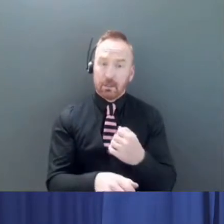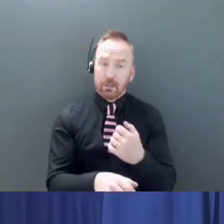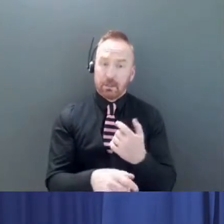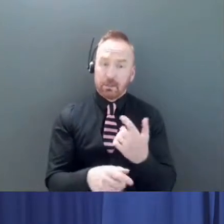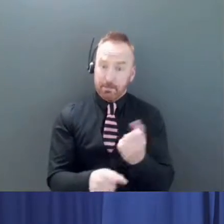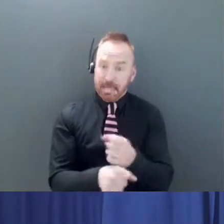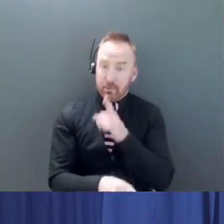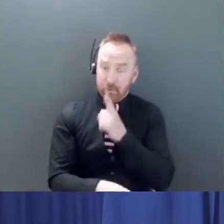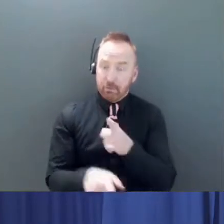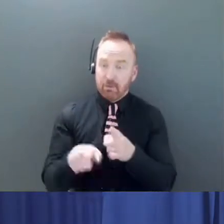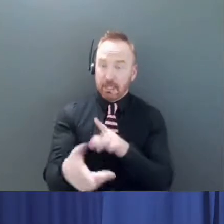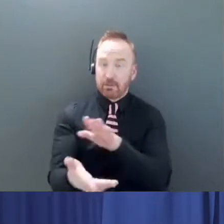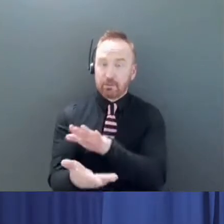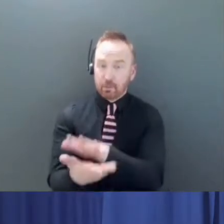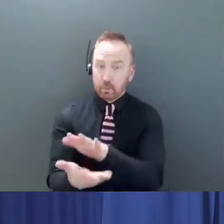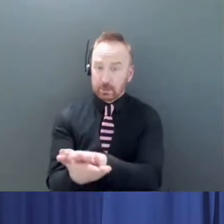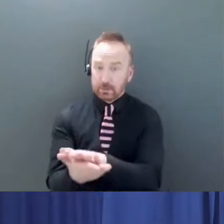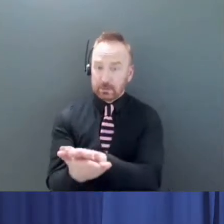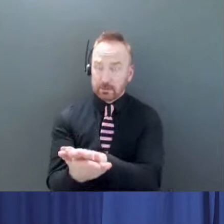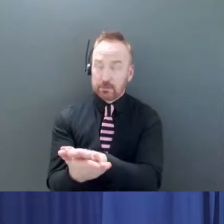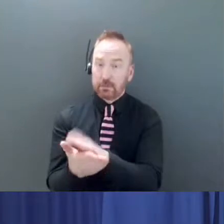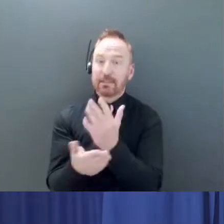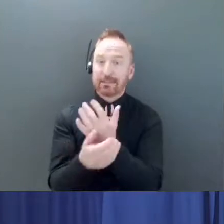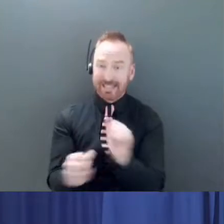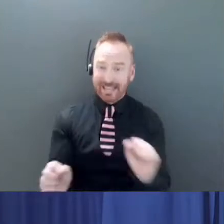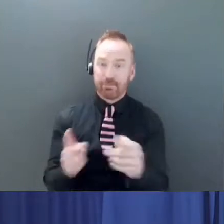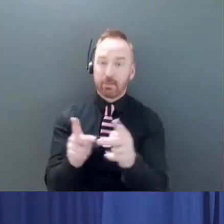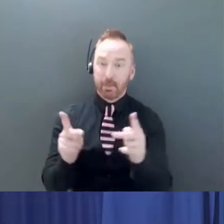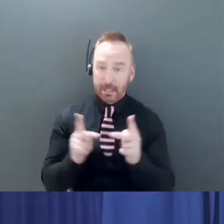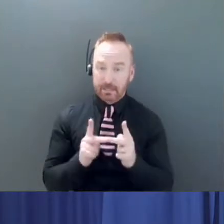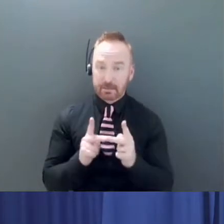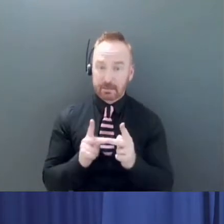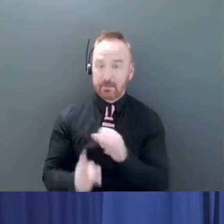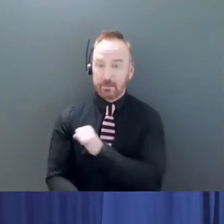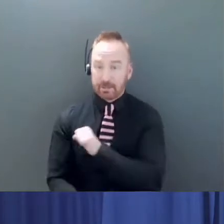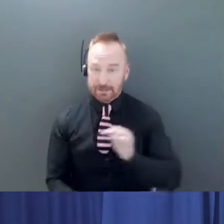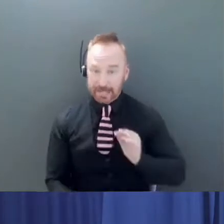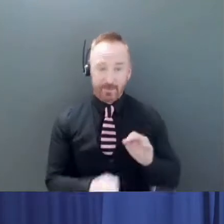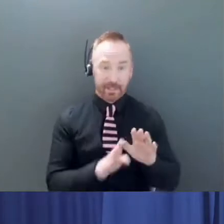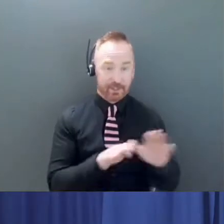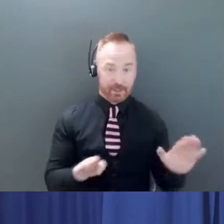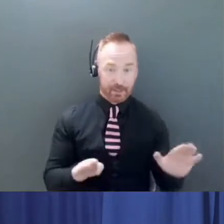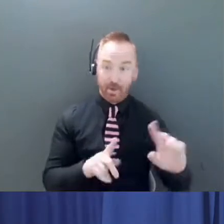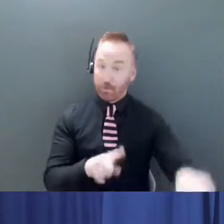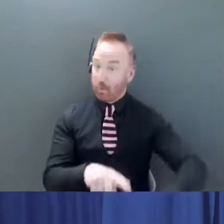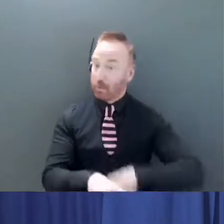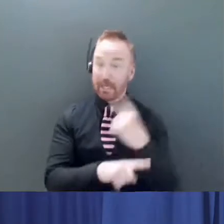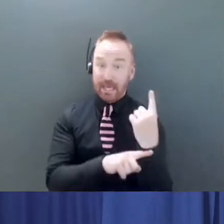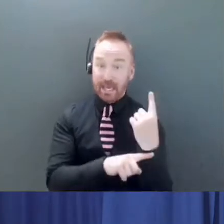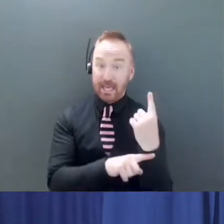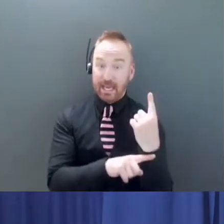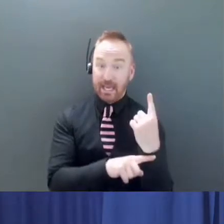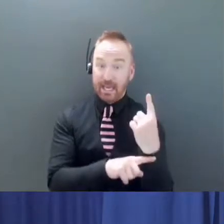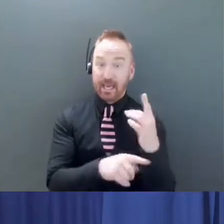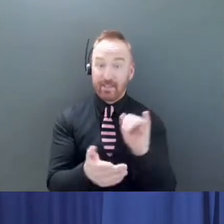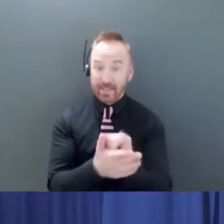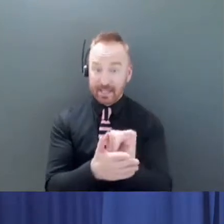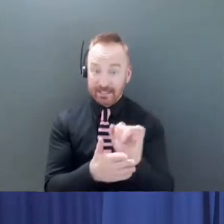So that is it for today. Let's stay together, stay patient, be kind.